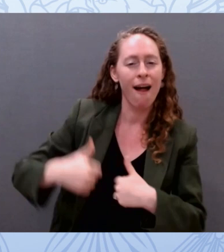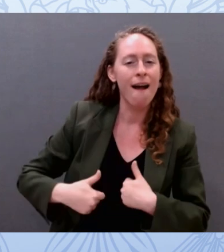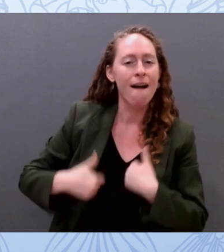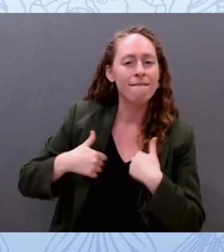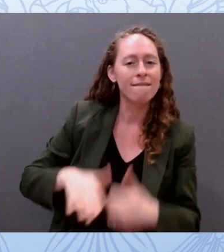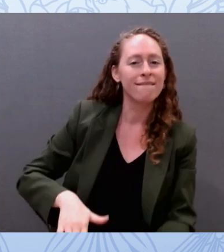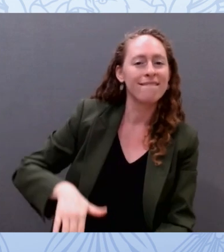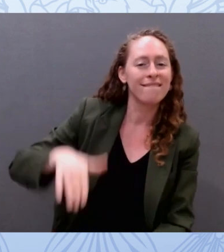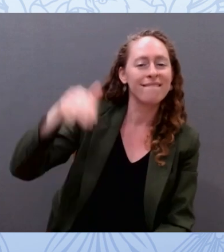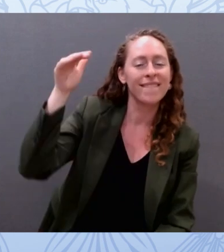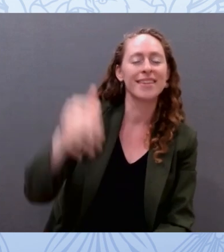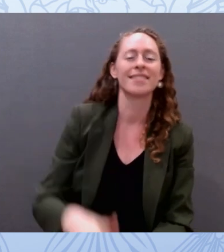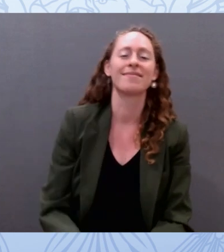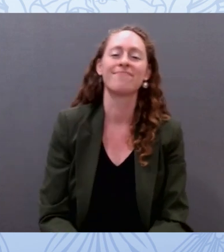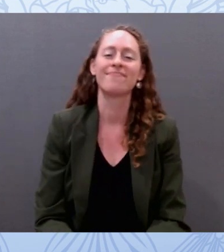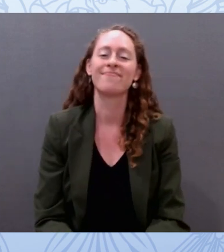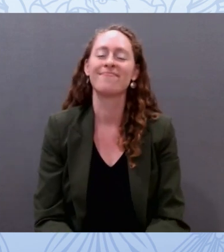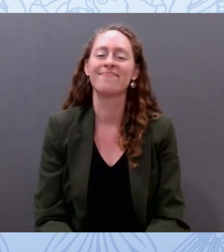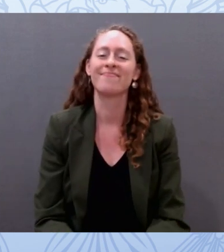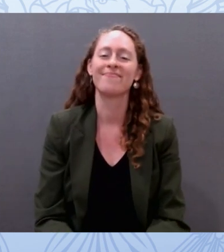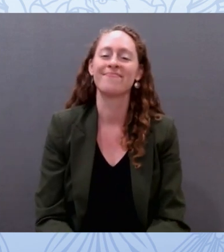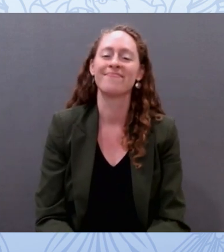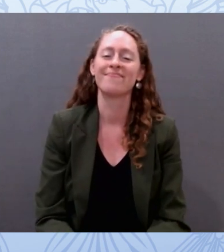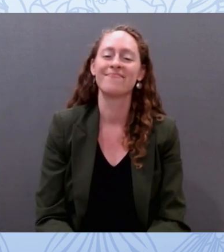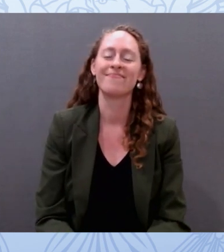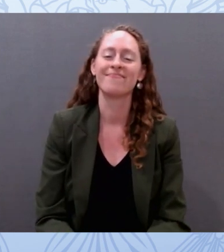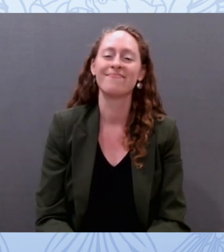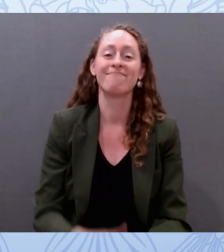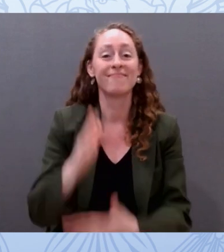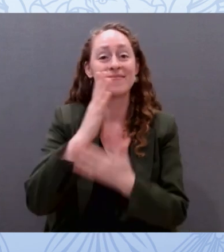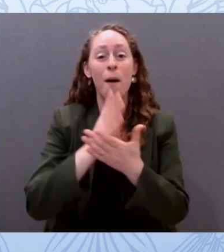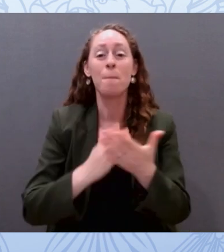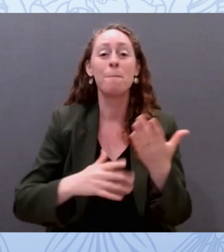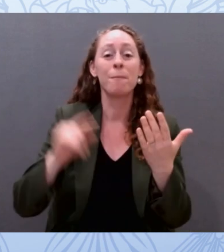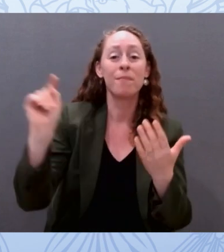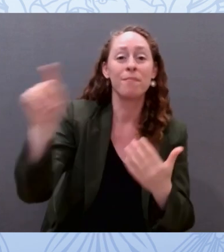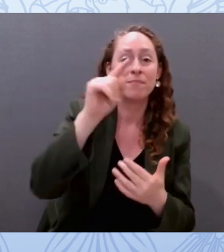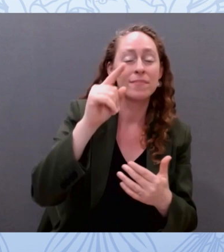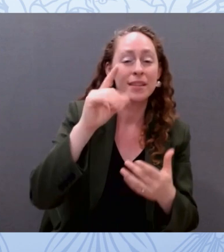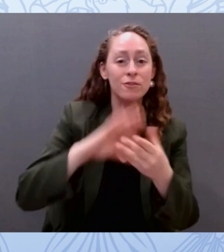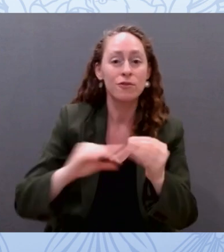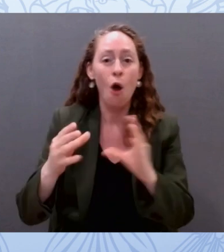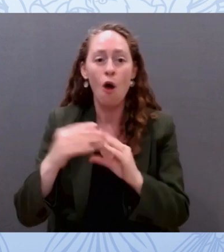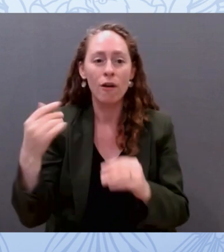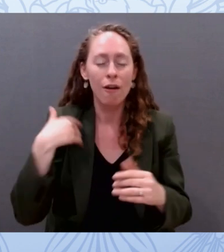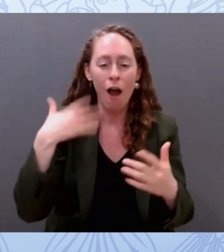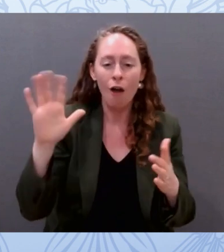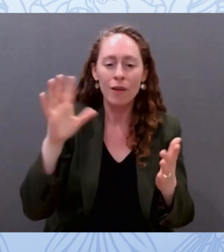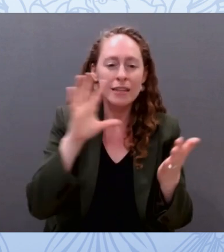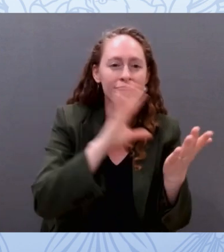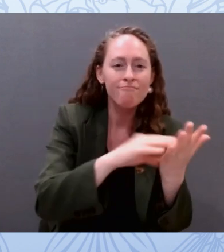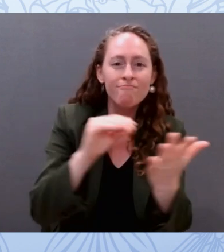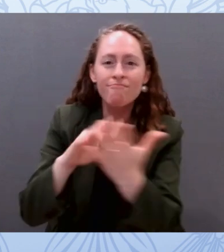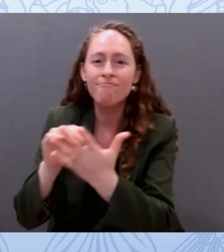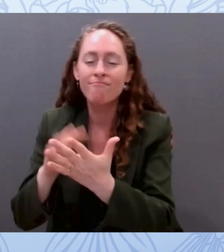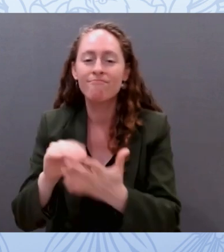I've heard about you and your classmates. So I've just met Ilia Monroe. Ilia, where are you sitting?